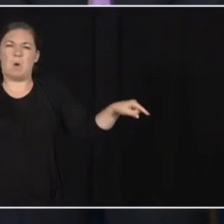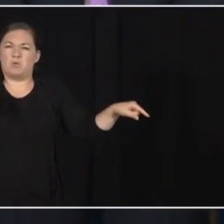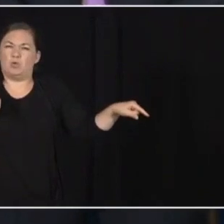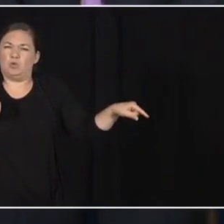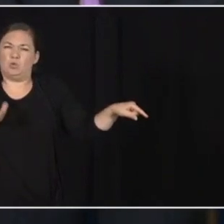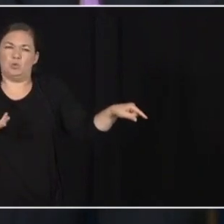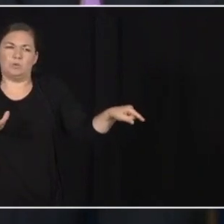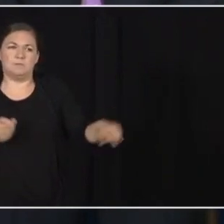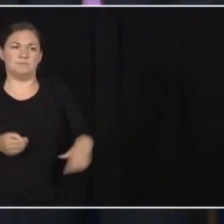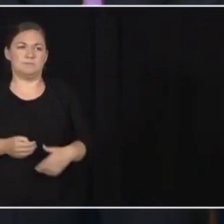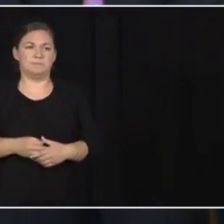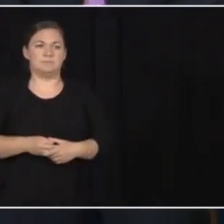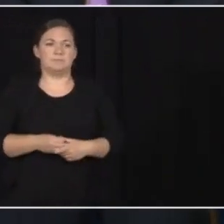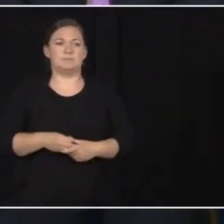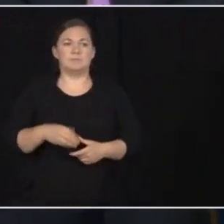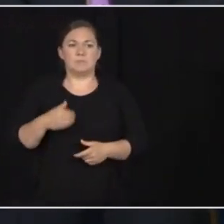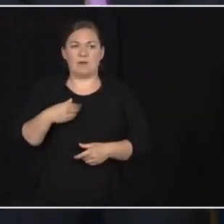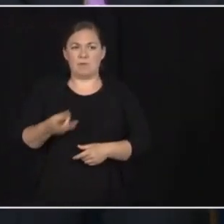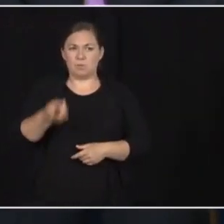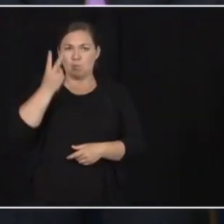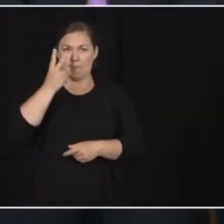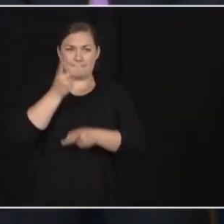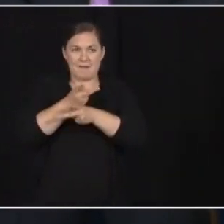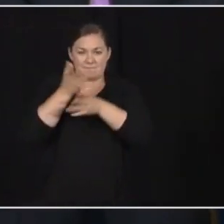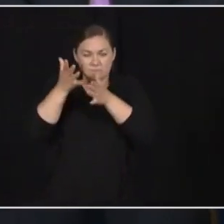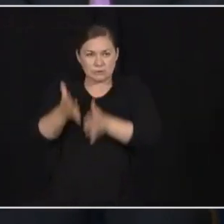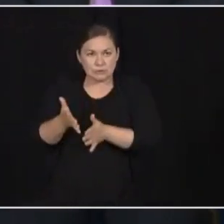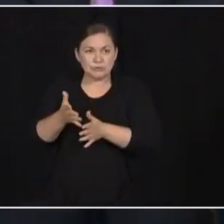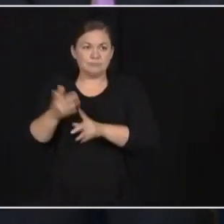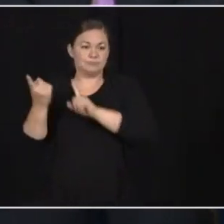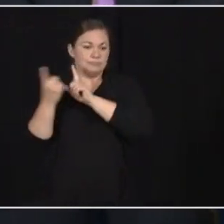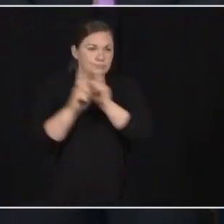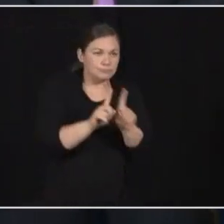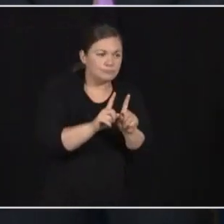is EMO doing right now? What functions are they performing?